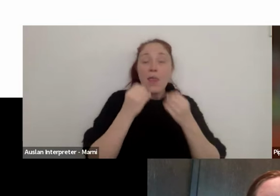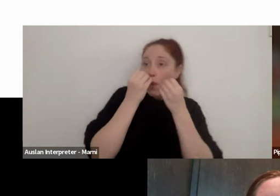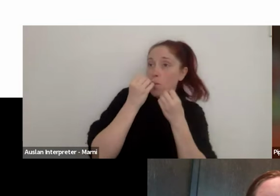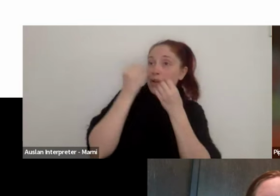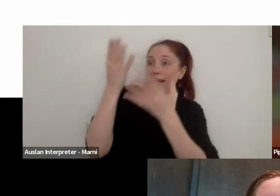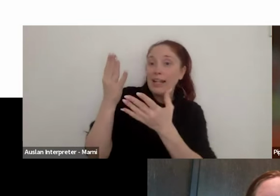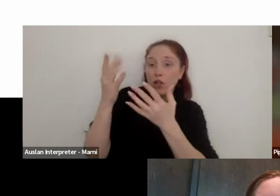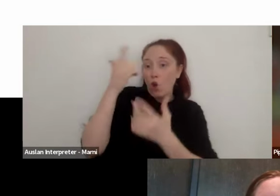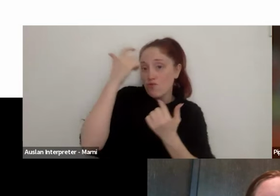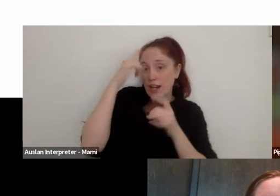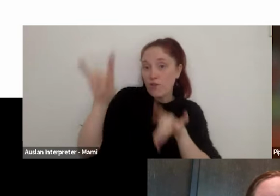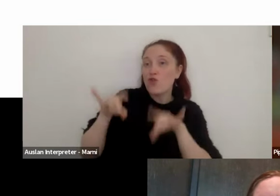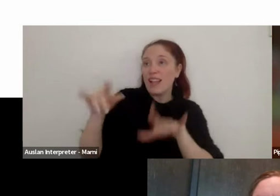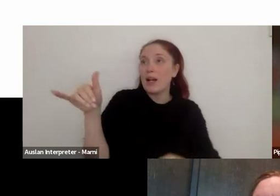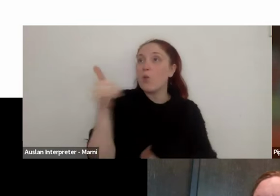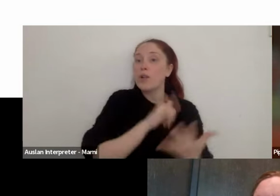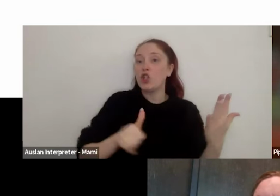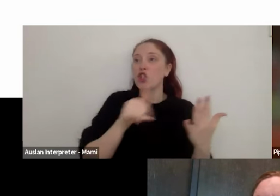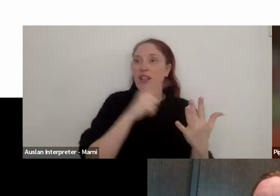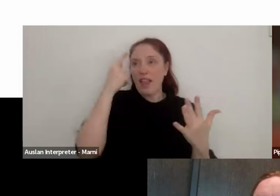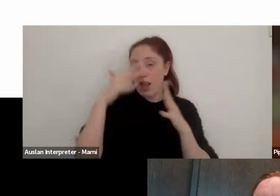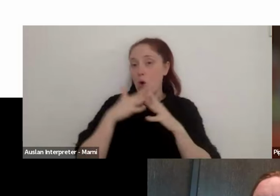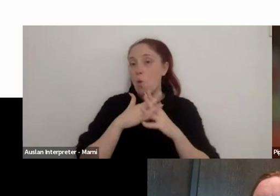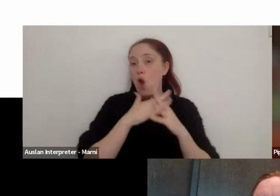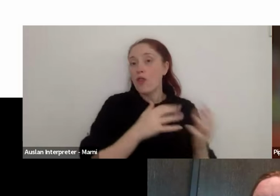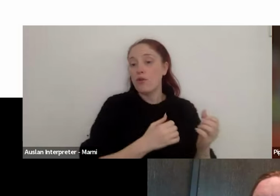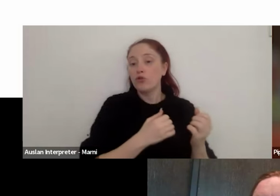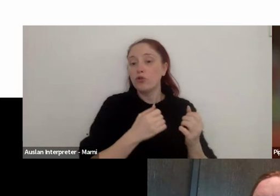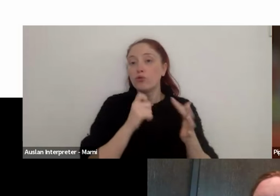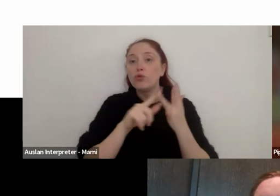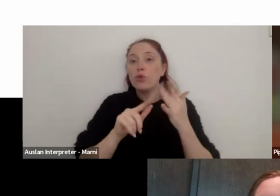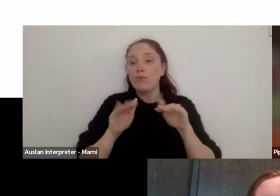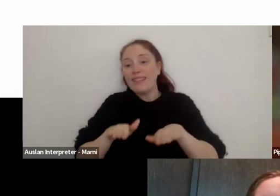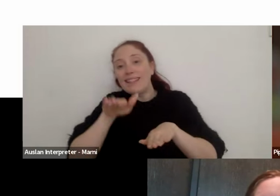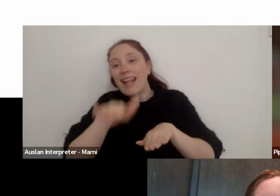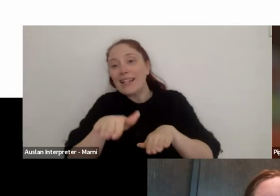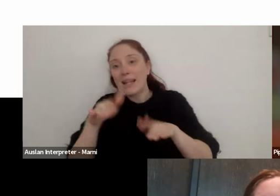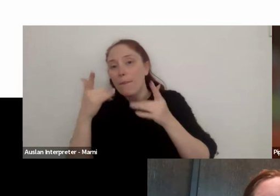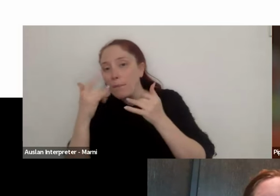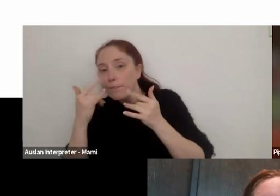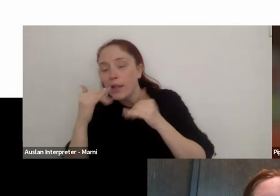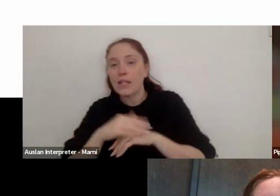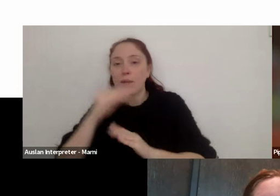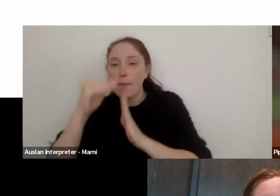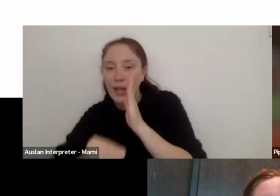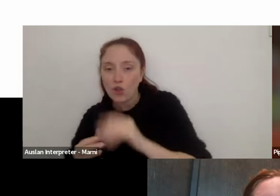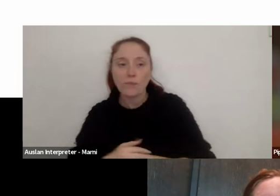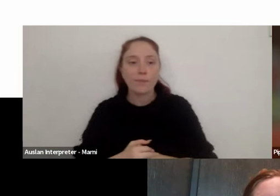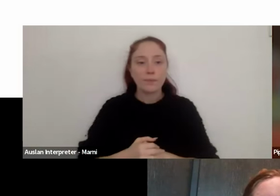to prioritise for a full application. Final decisions on which applicants to invite will